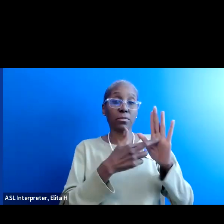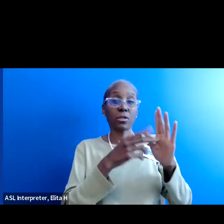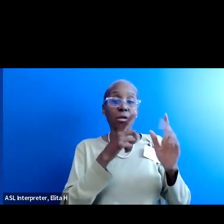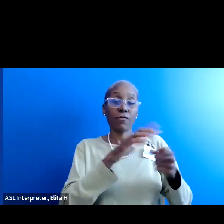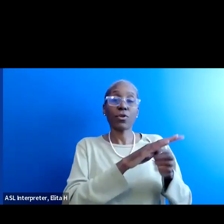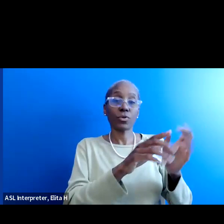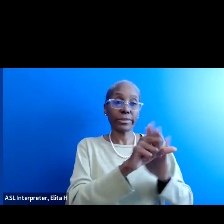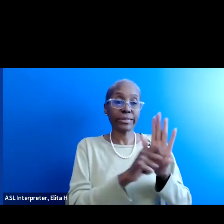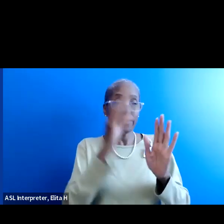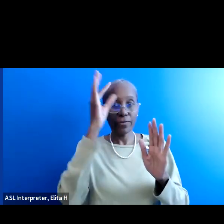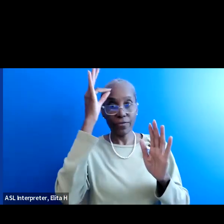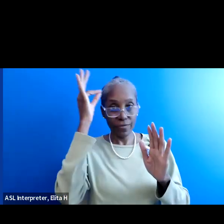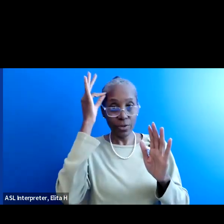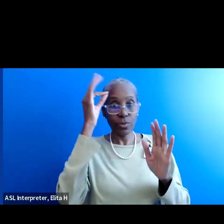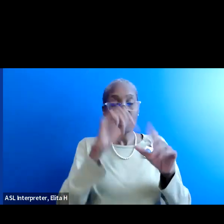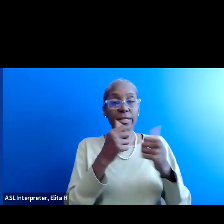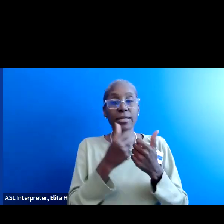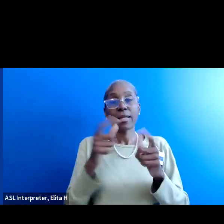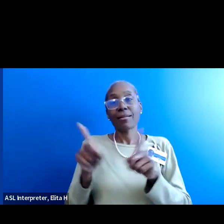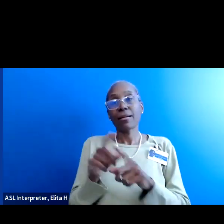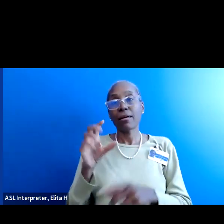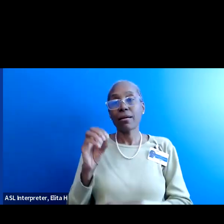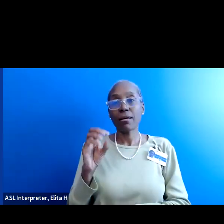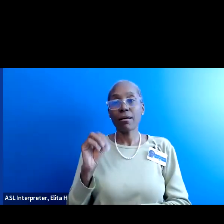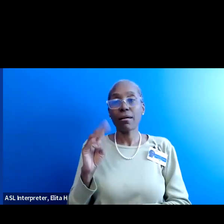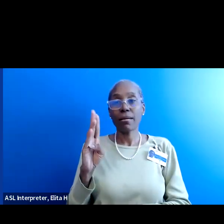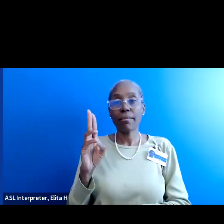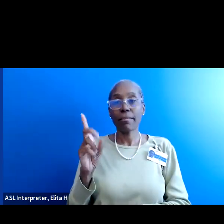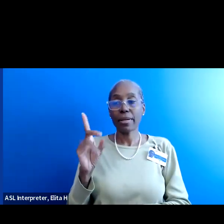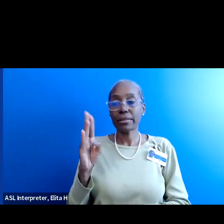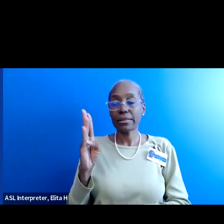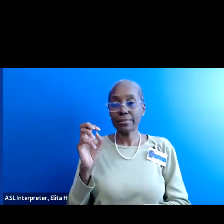state, and federal agencies such as the Ombudsman Program, the State Survey Agency